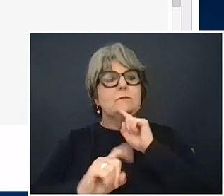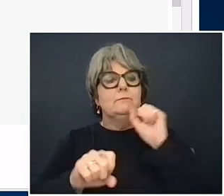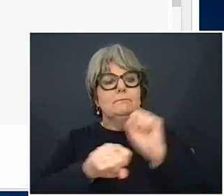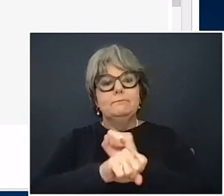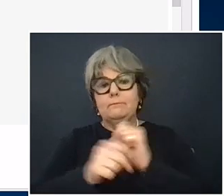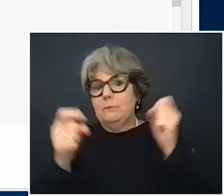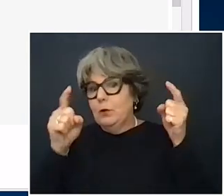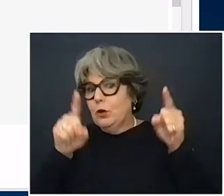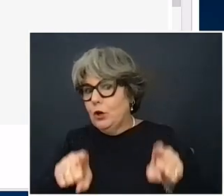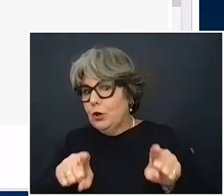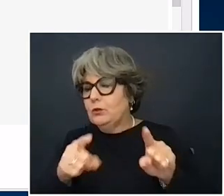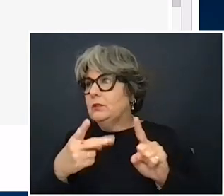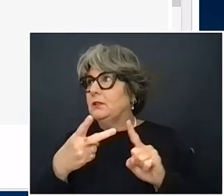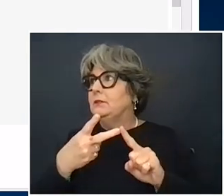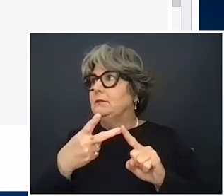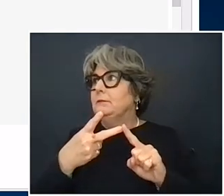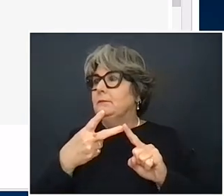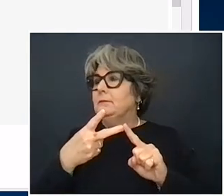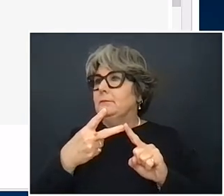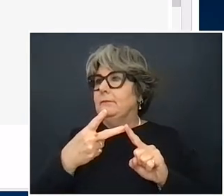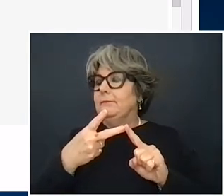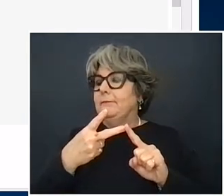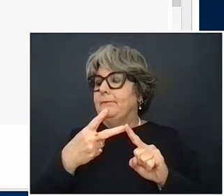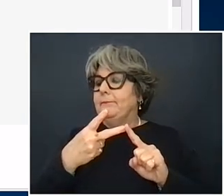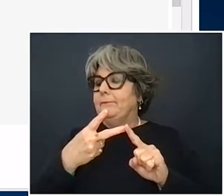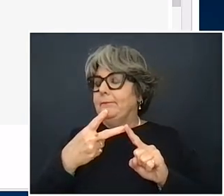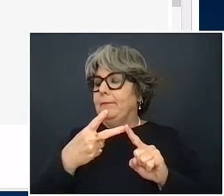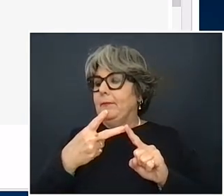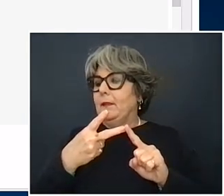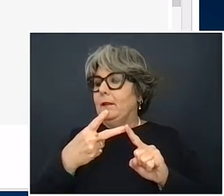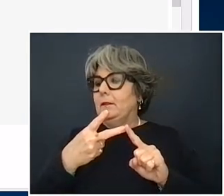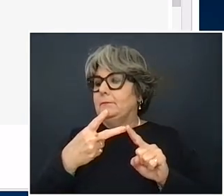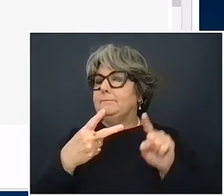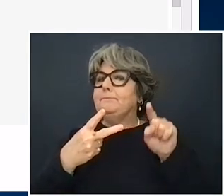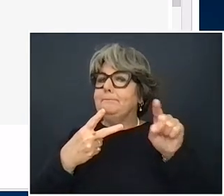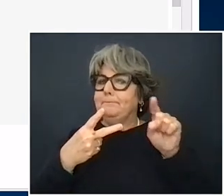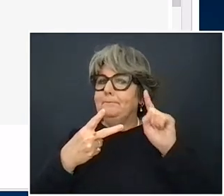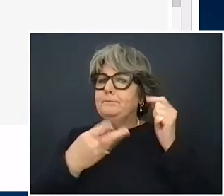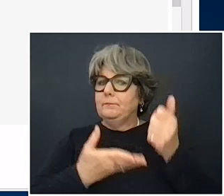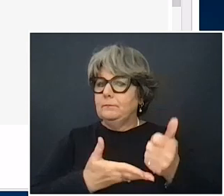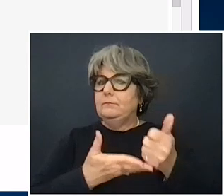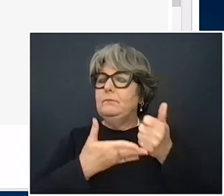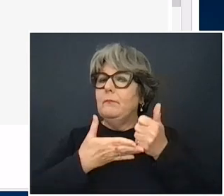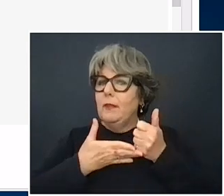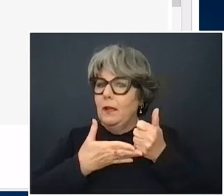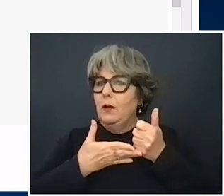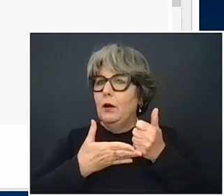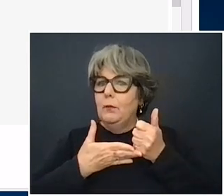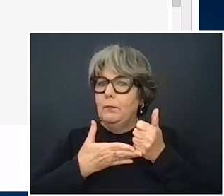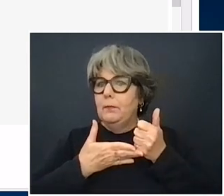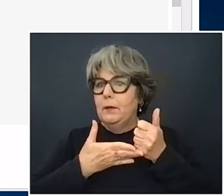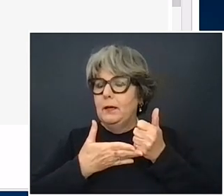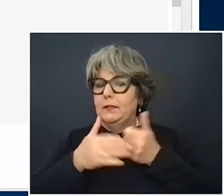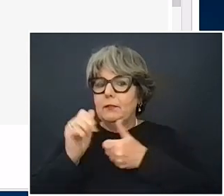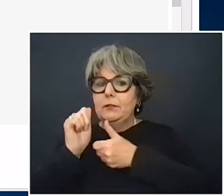And then this also helps us to kind of track and be able to follow a situation